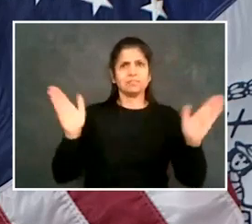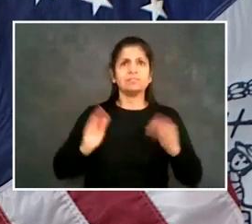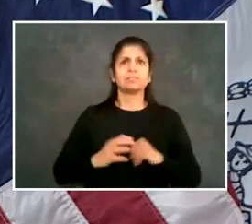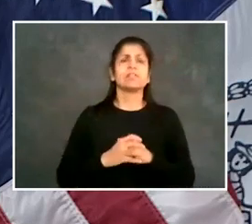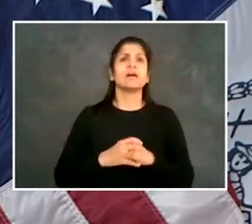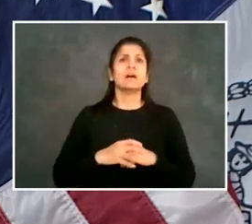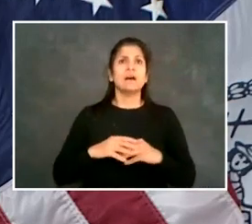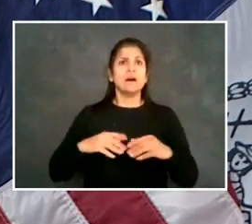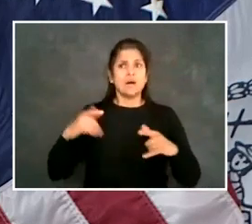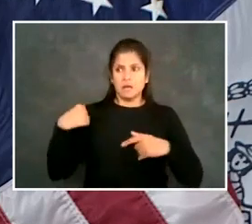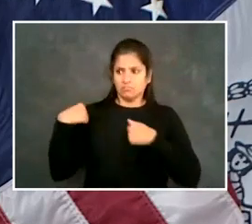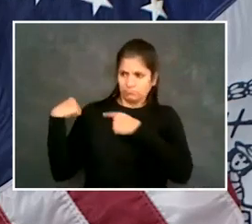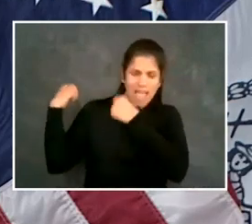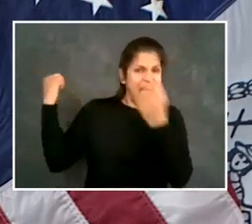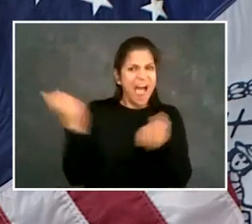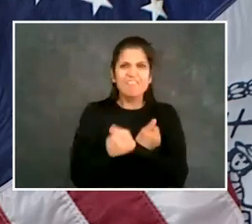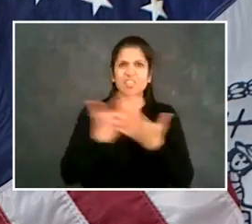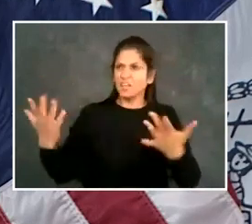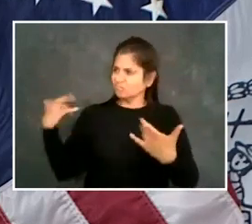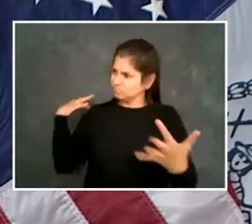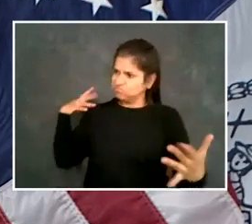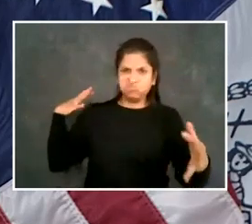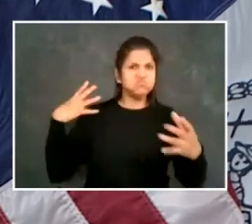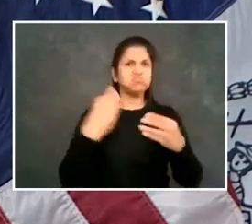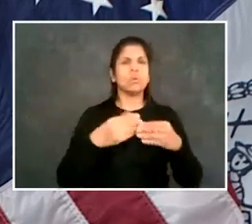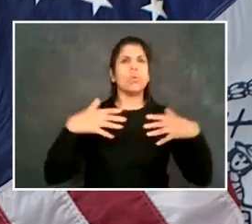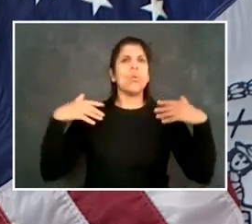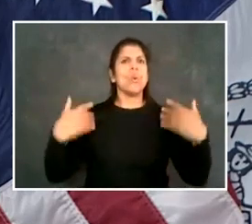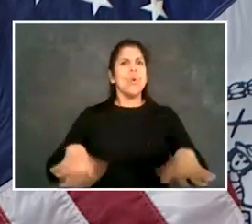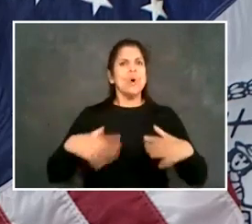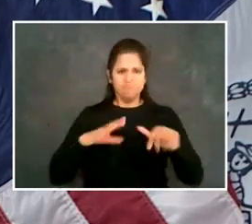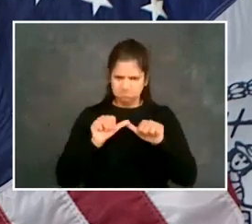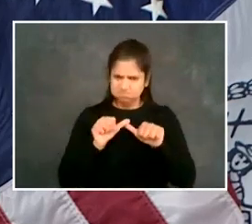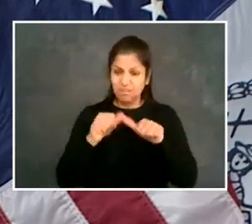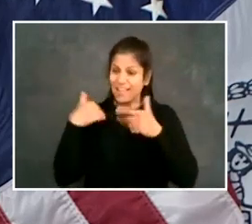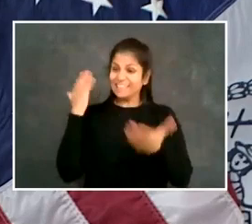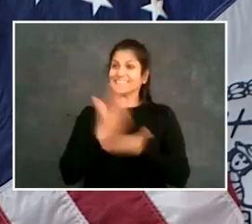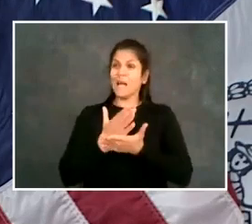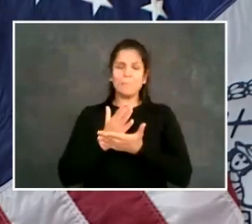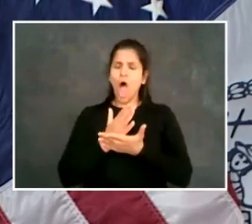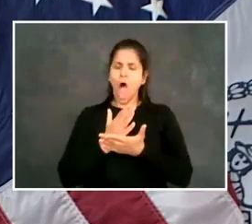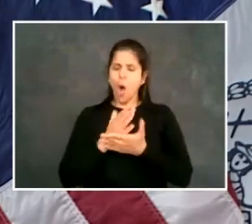THE PPE, PERSONAL PROTECTIVE EQUIPMENT, THAT EFFORT WILL BE ONGOING AND WE WILL DEEPEN THAT EFFORT.